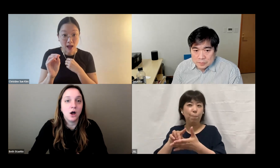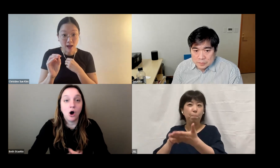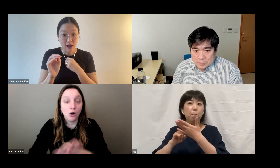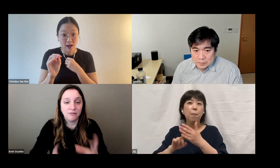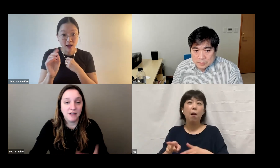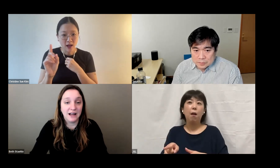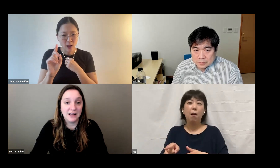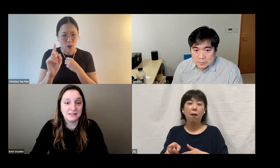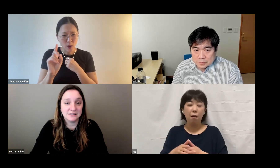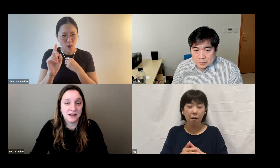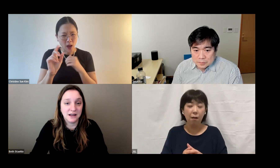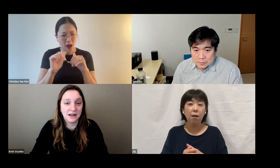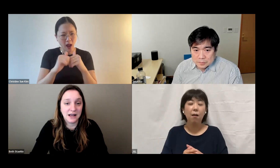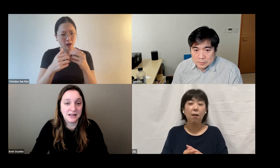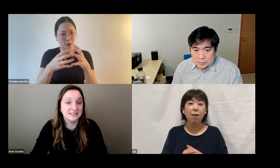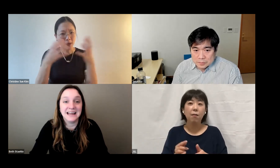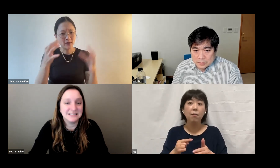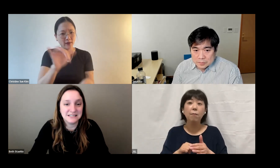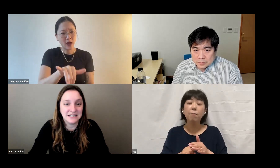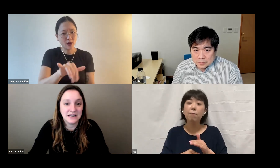all of that as as an entity